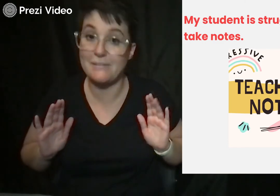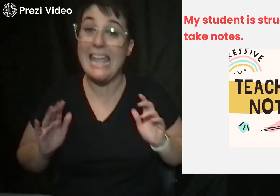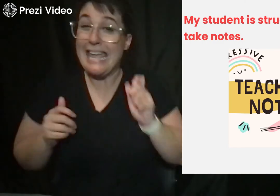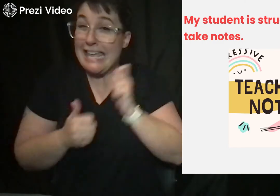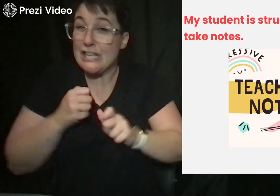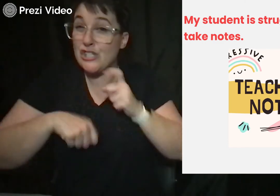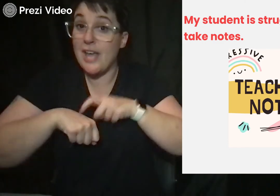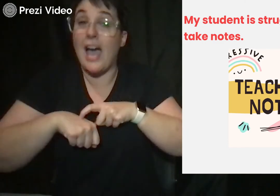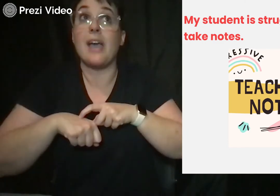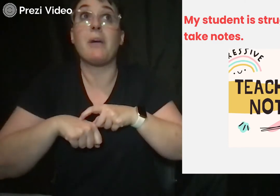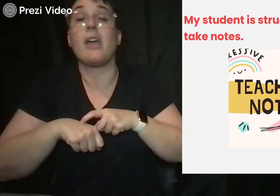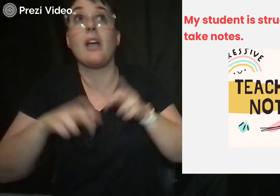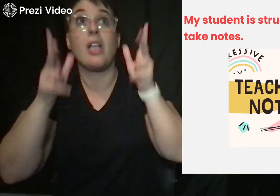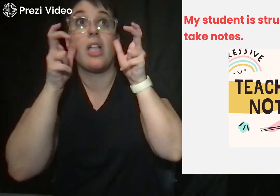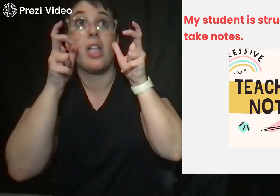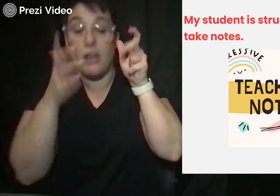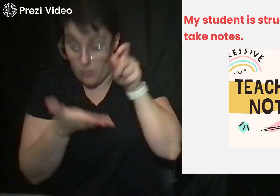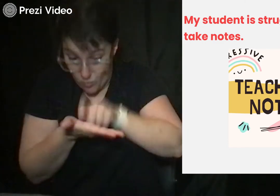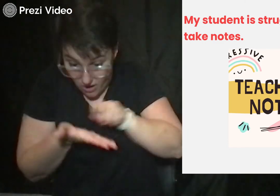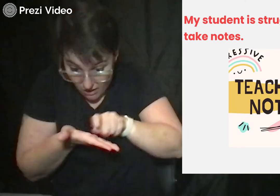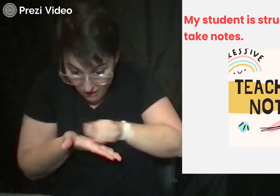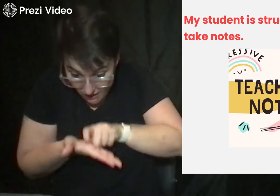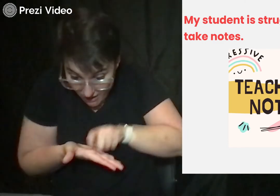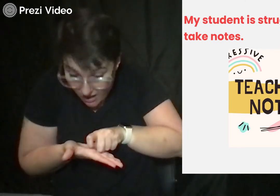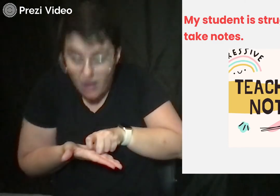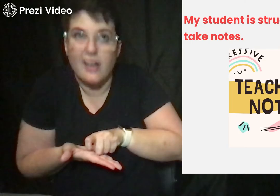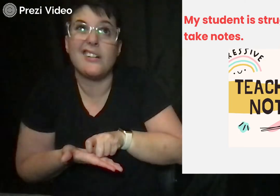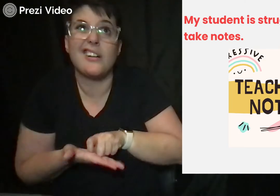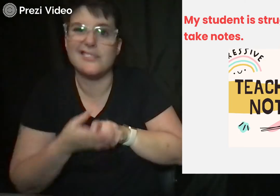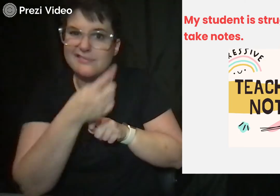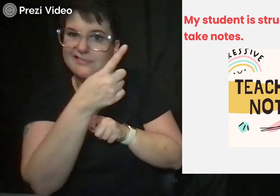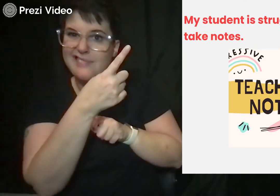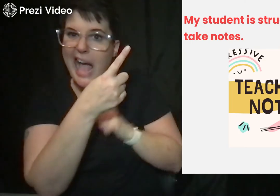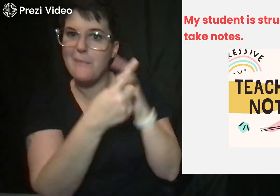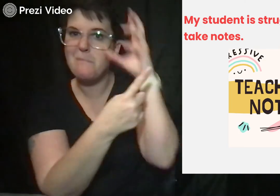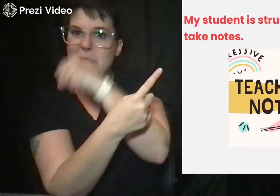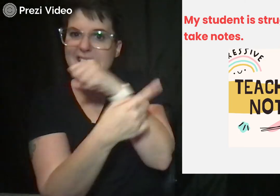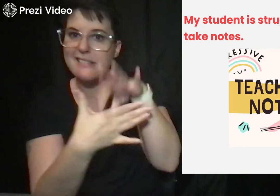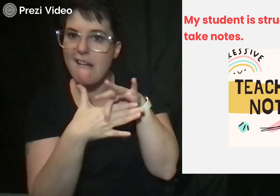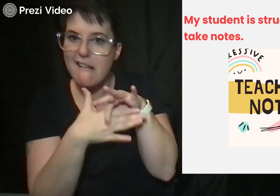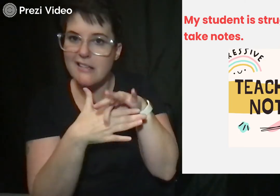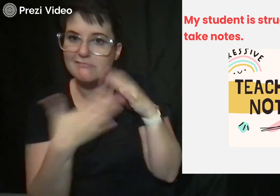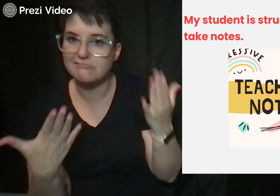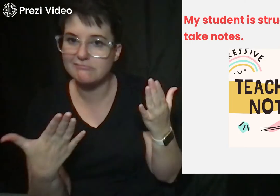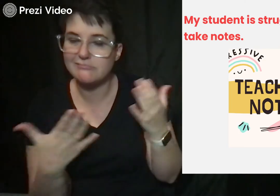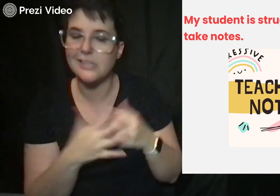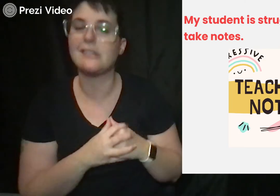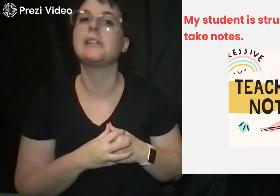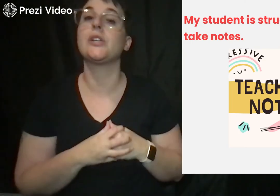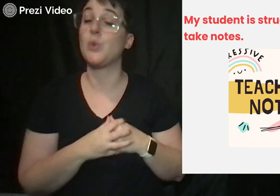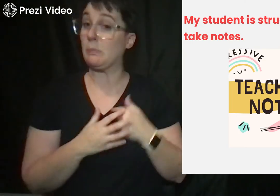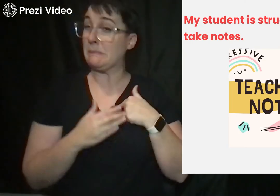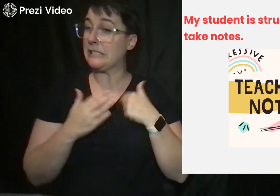Every time students look down at their notes, they will automatically miss content.